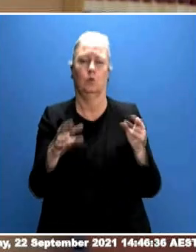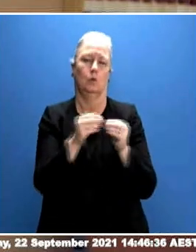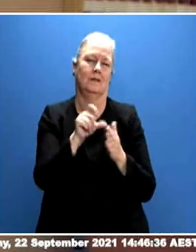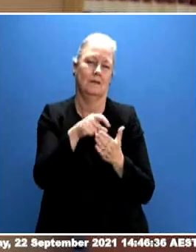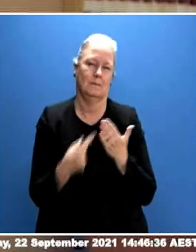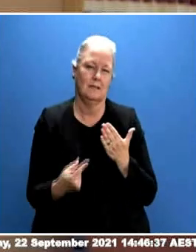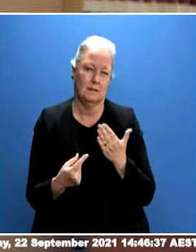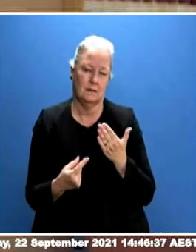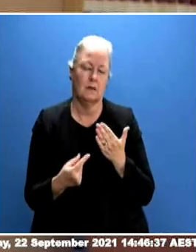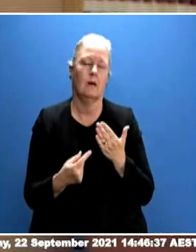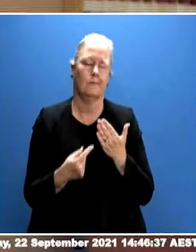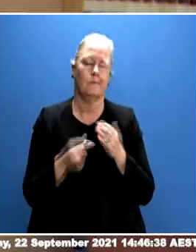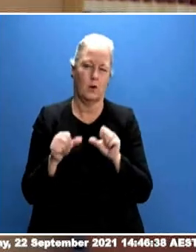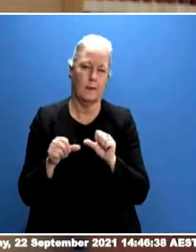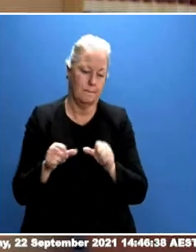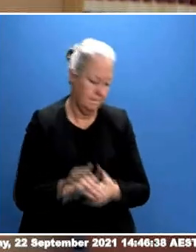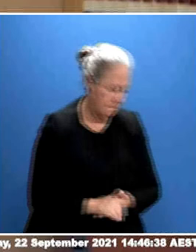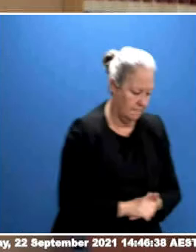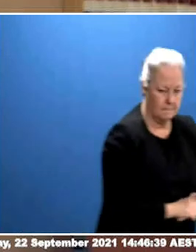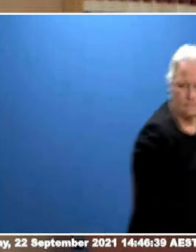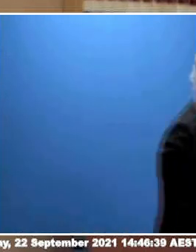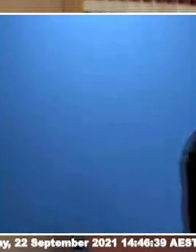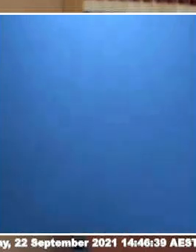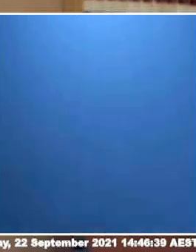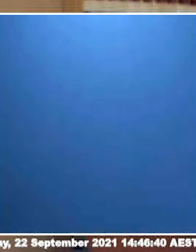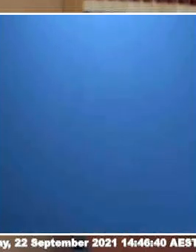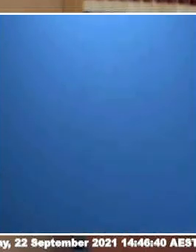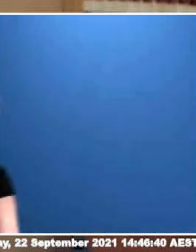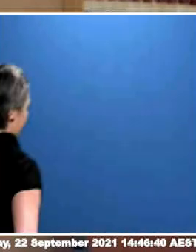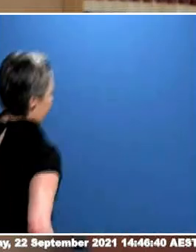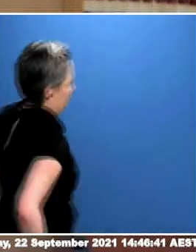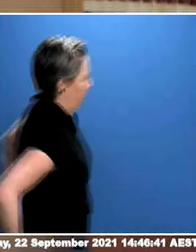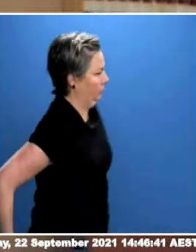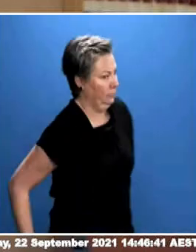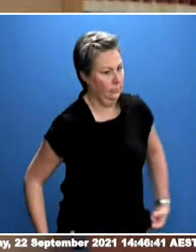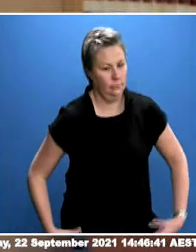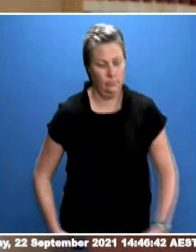All right, so if you were able to provide what data you can